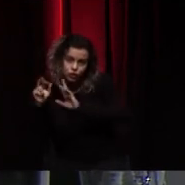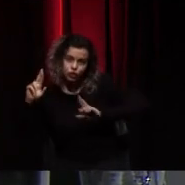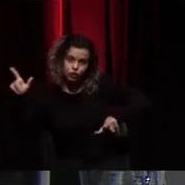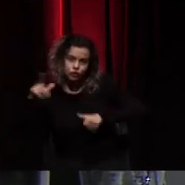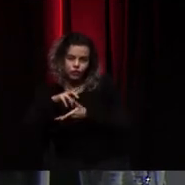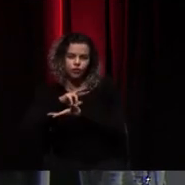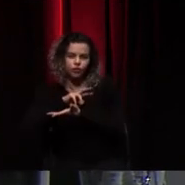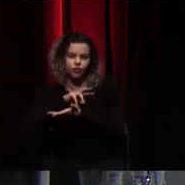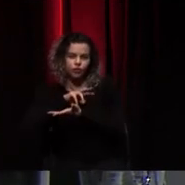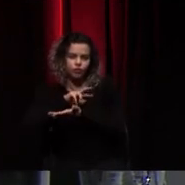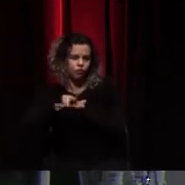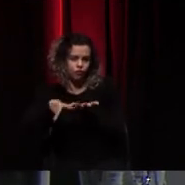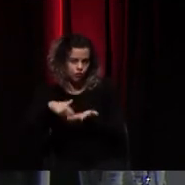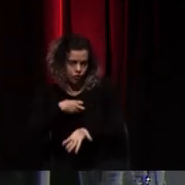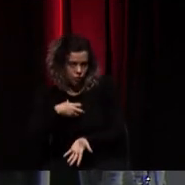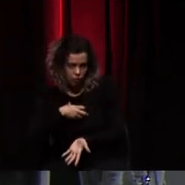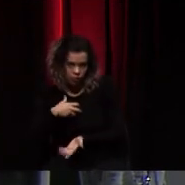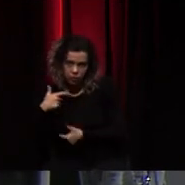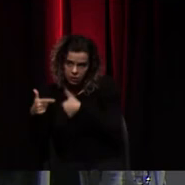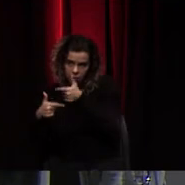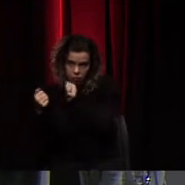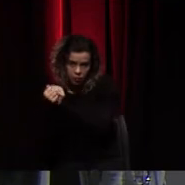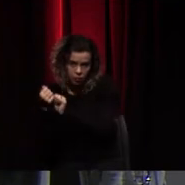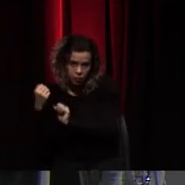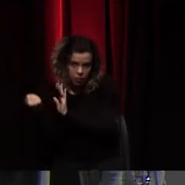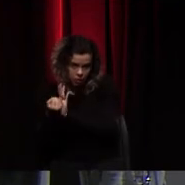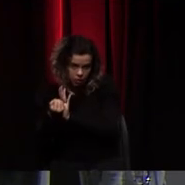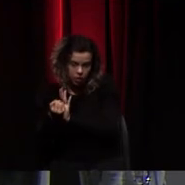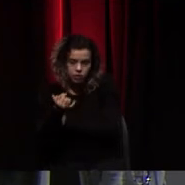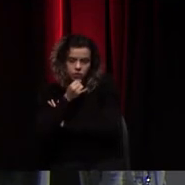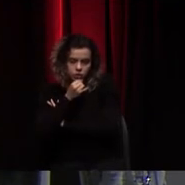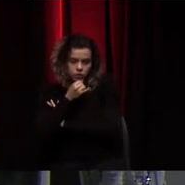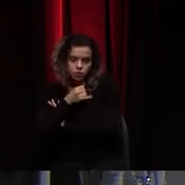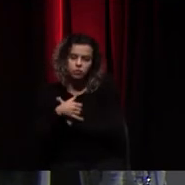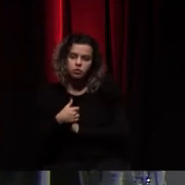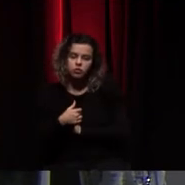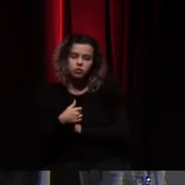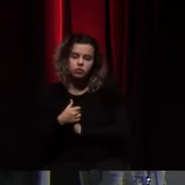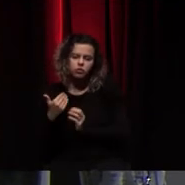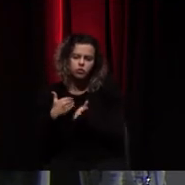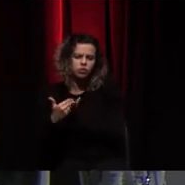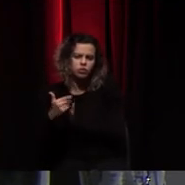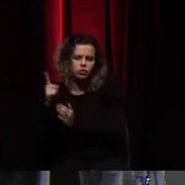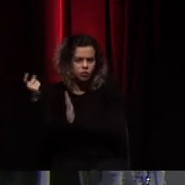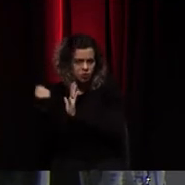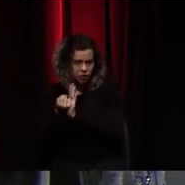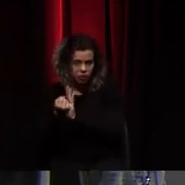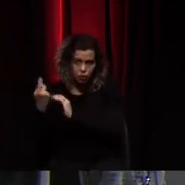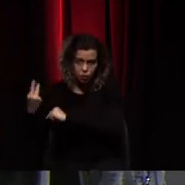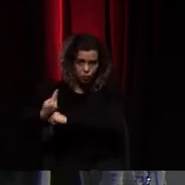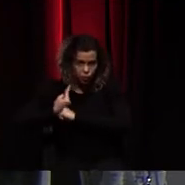We have different manners for working with brands. From the brand coming to us